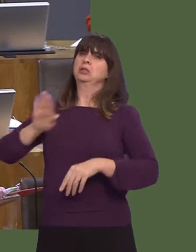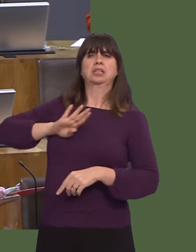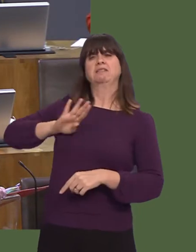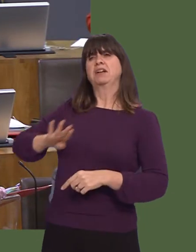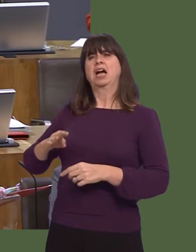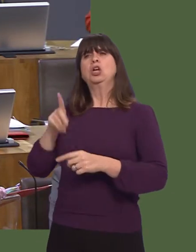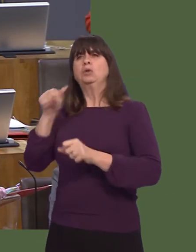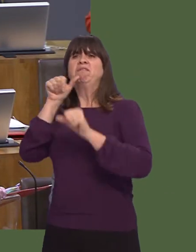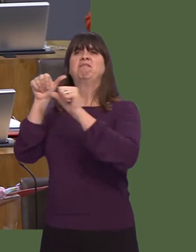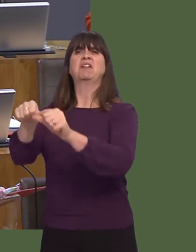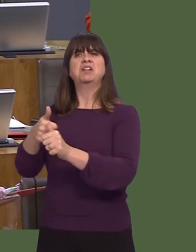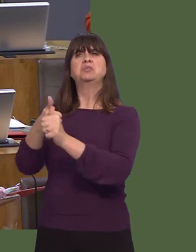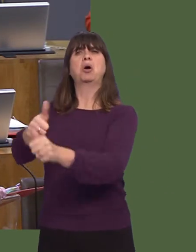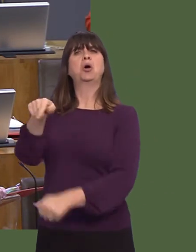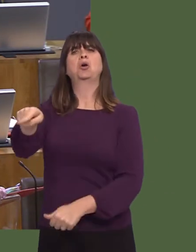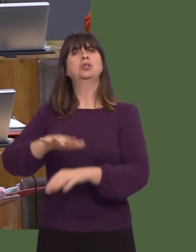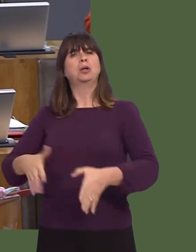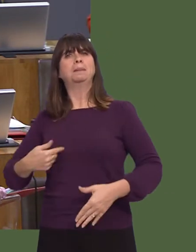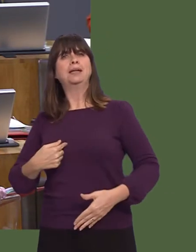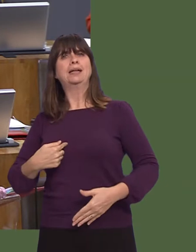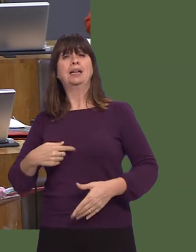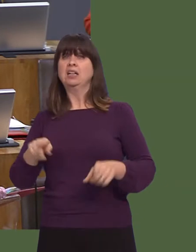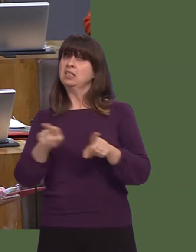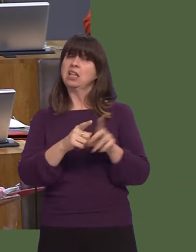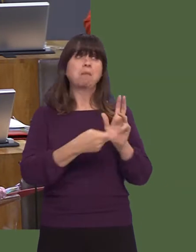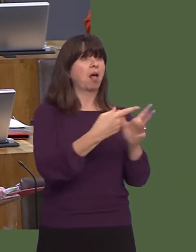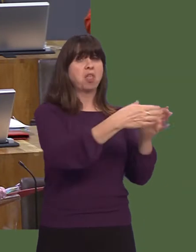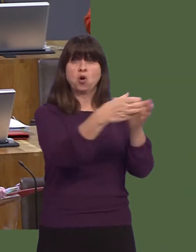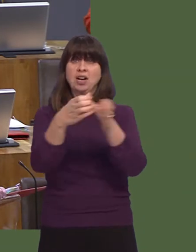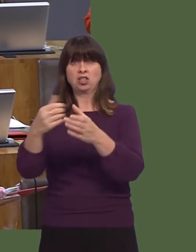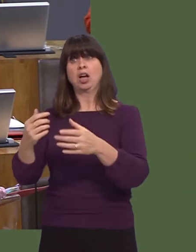but that happens in any organisation. I dealt with them as and when they arose. When you're